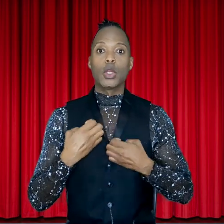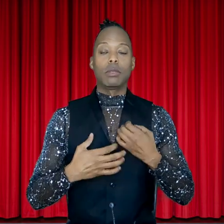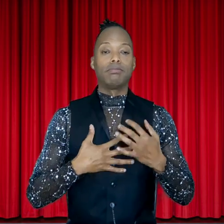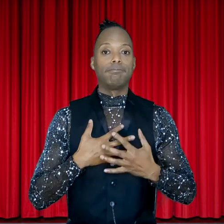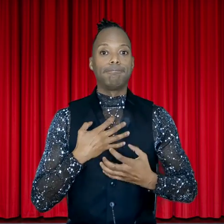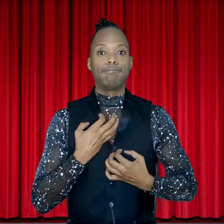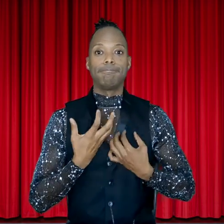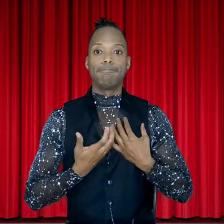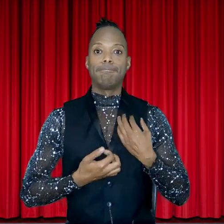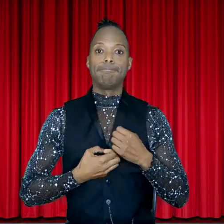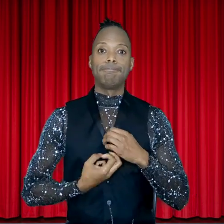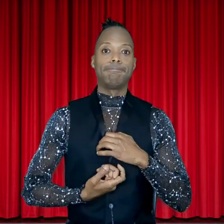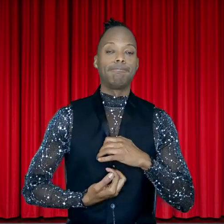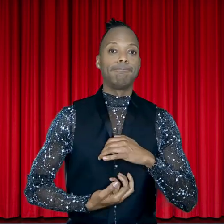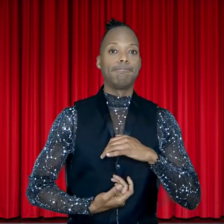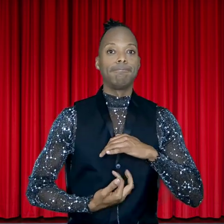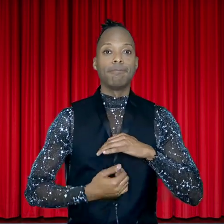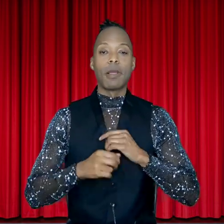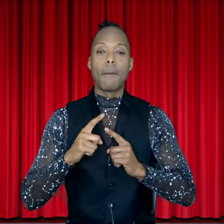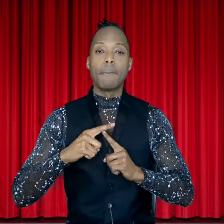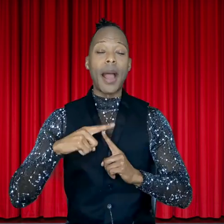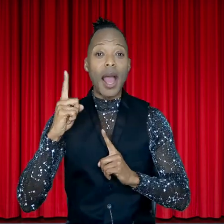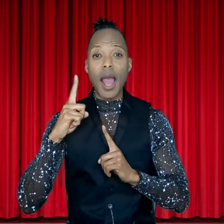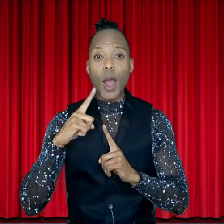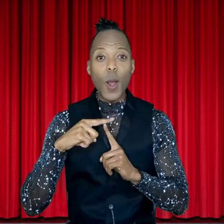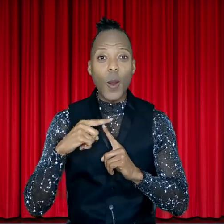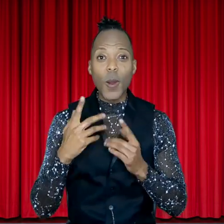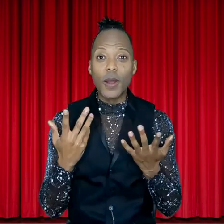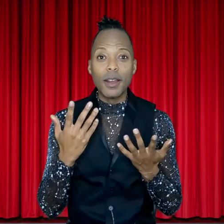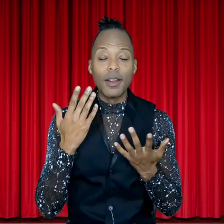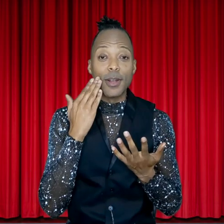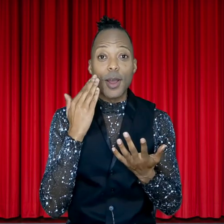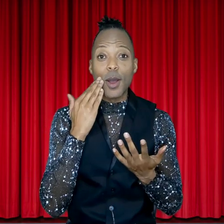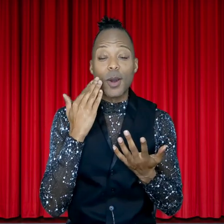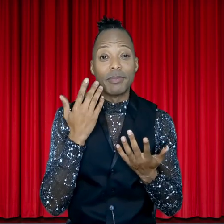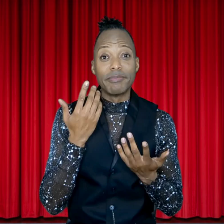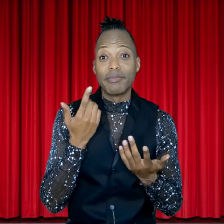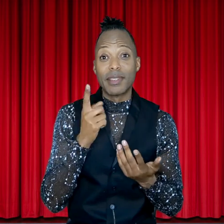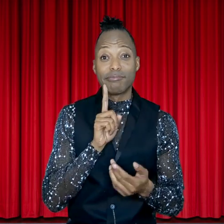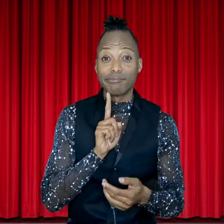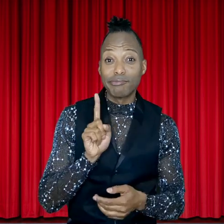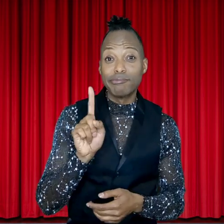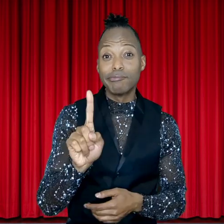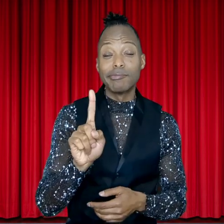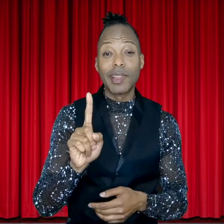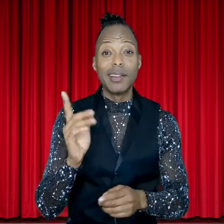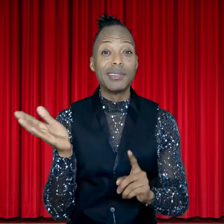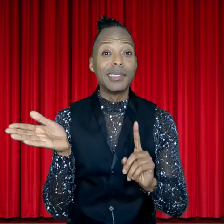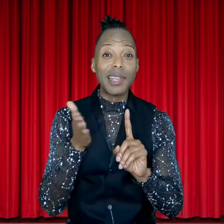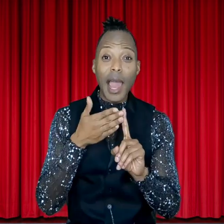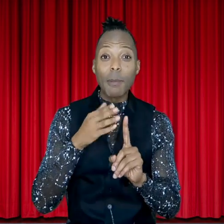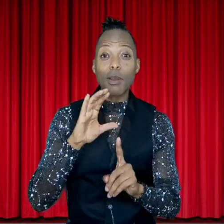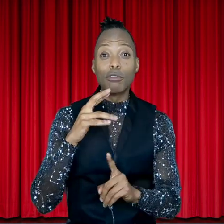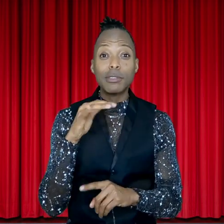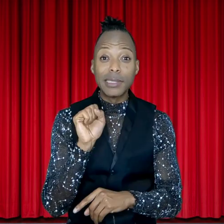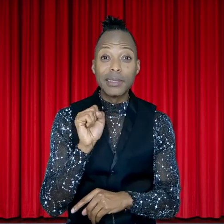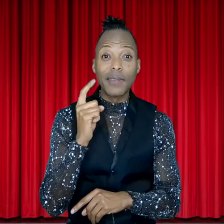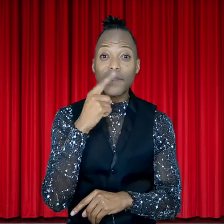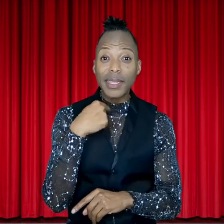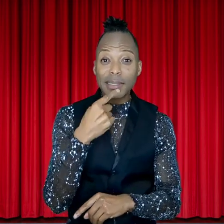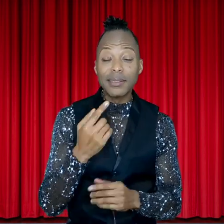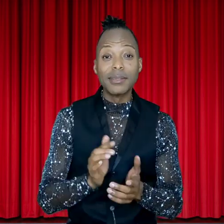you know. He went up and snapped Chris in the face! Yeah! That is awful,